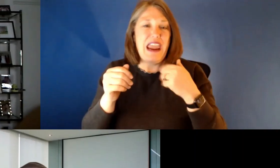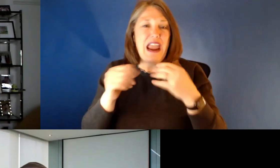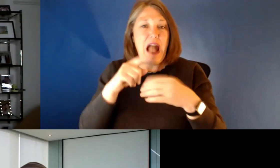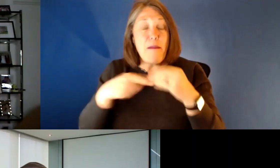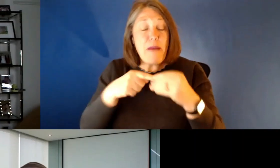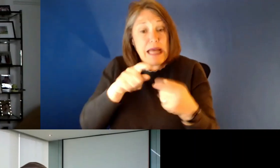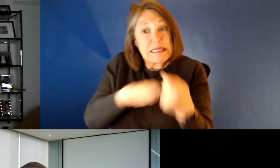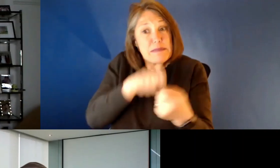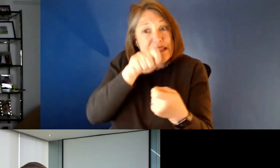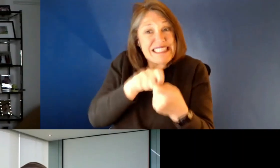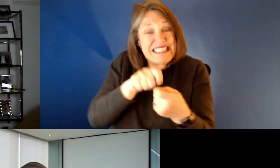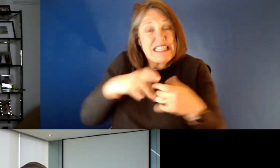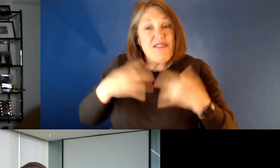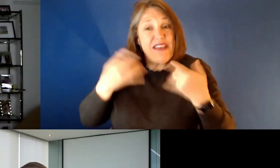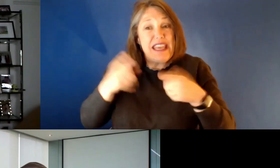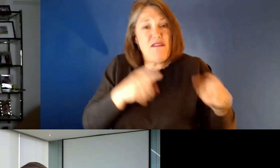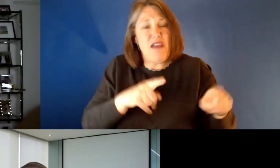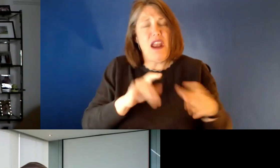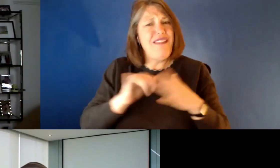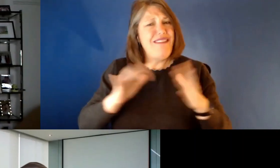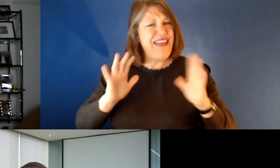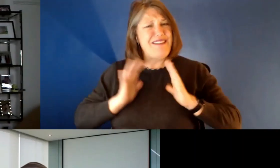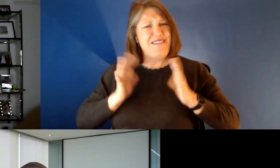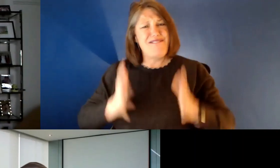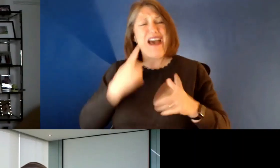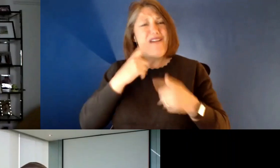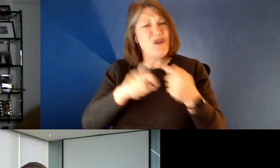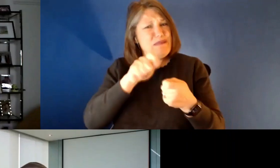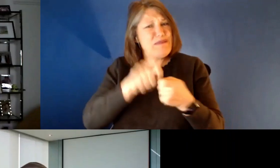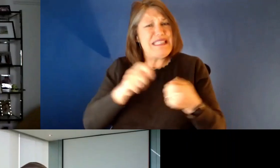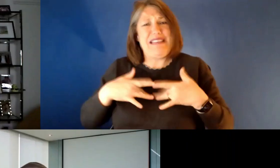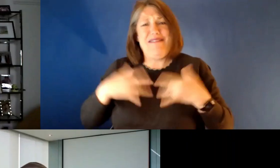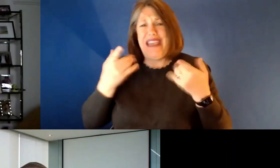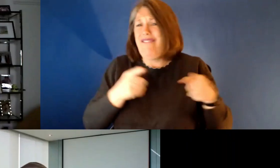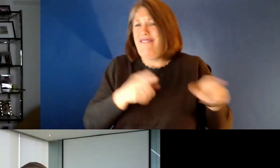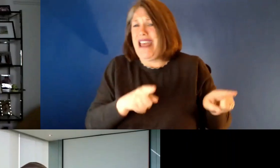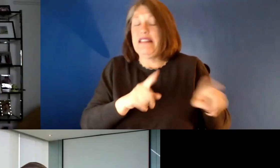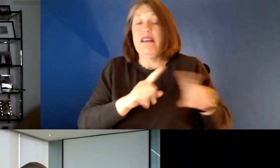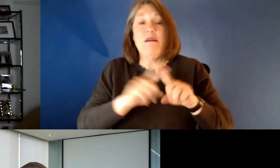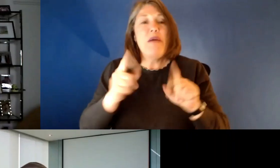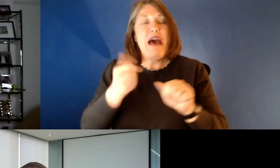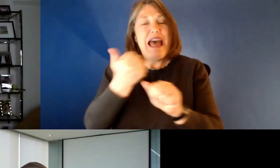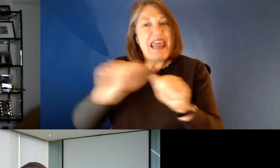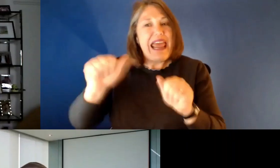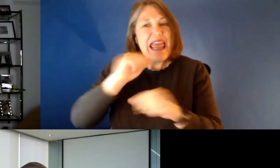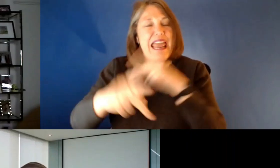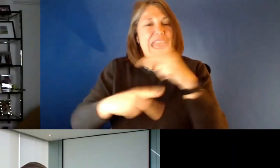06:10:13 That works finds around specific events, but any form of conference and annual